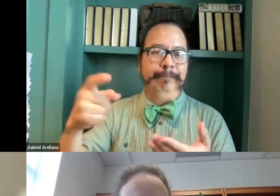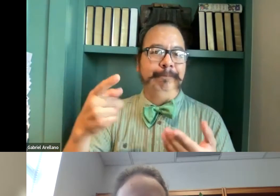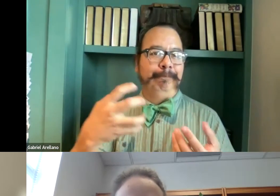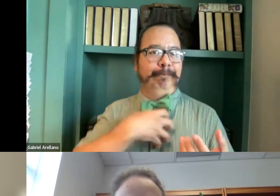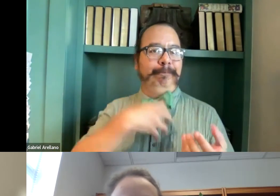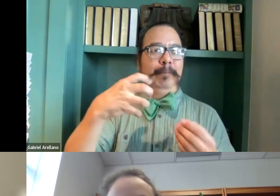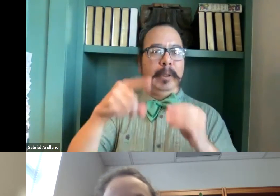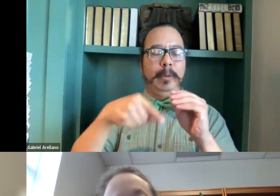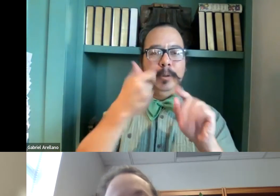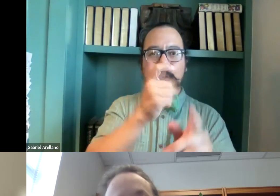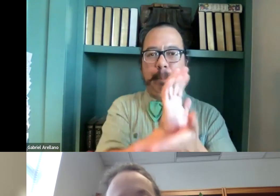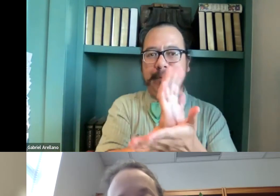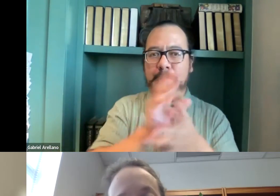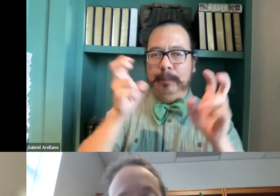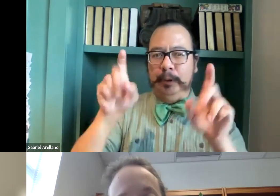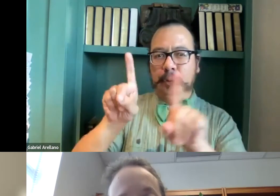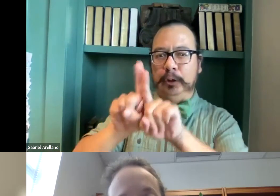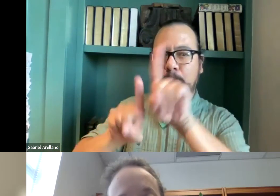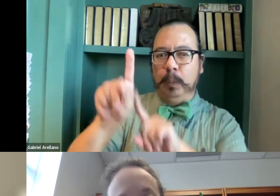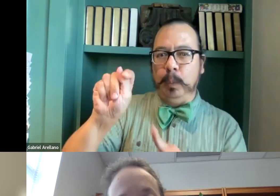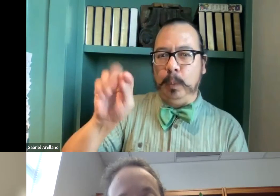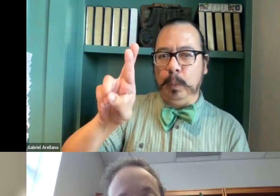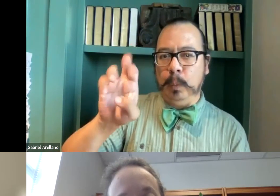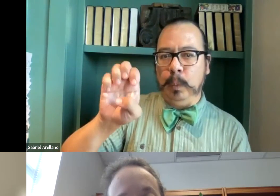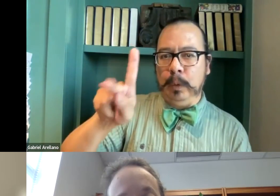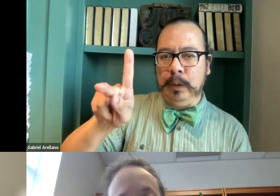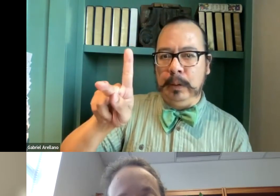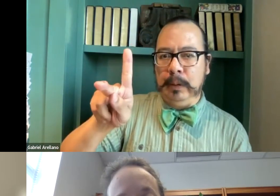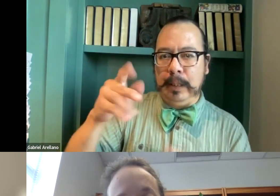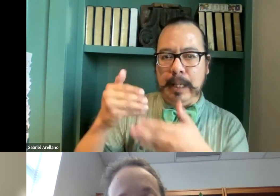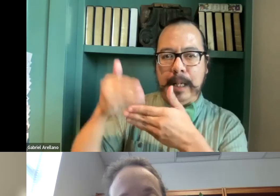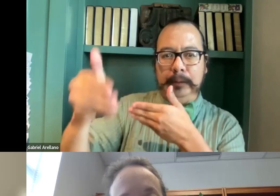Sign Language Interpreter | Paola Morales del Castillo, they: uh one of my former bosses at Georgetown University, had an issue with